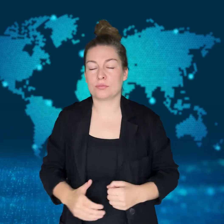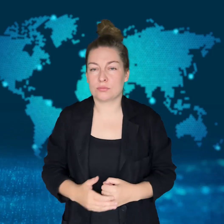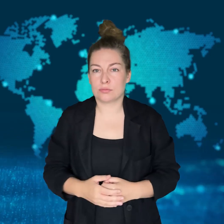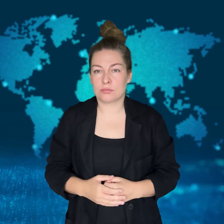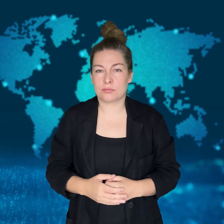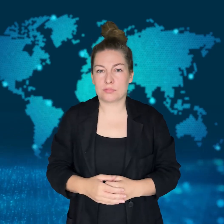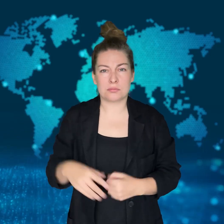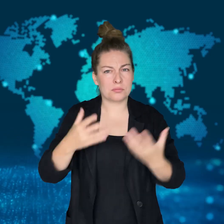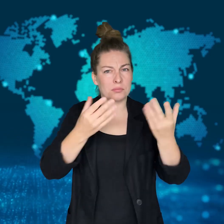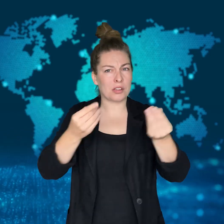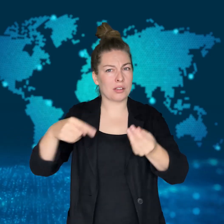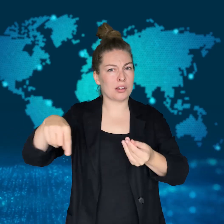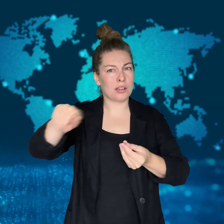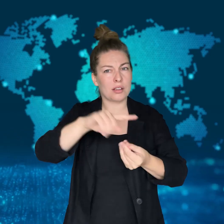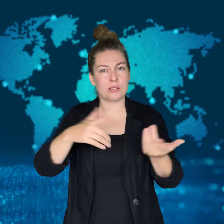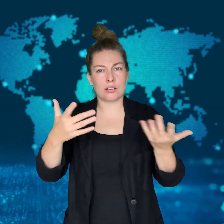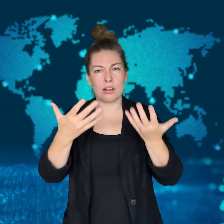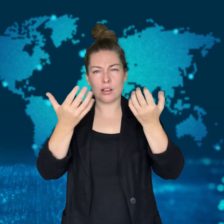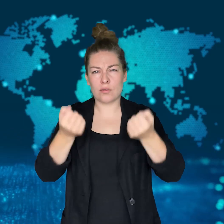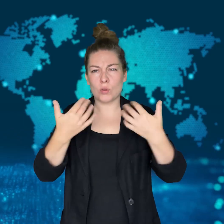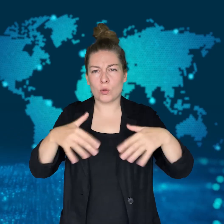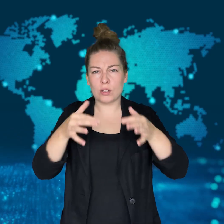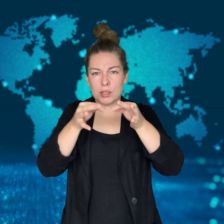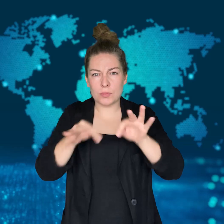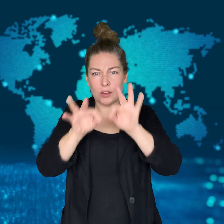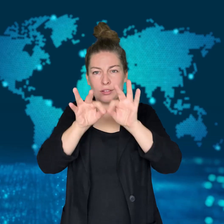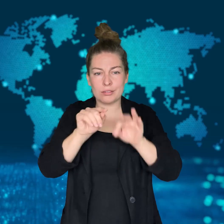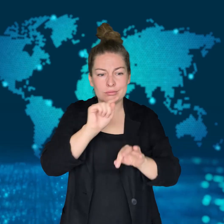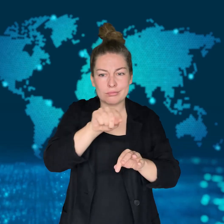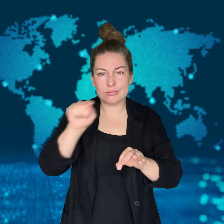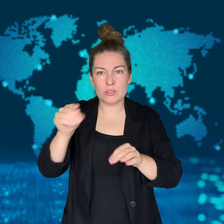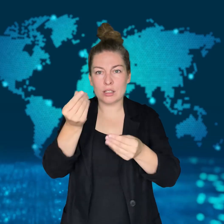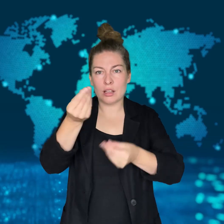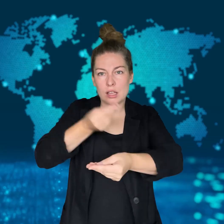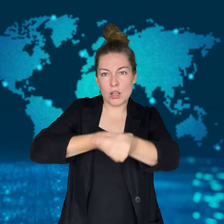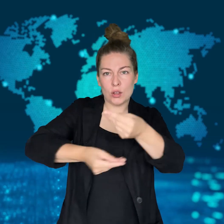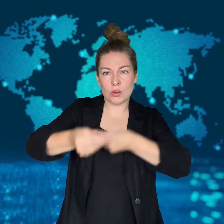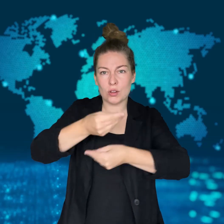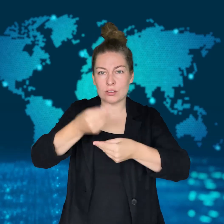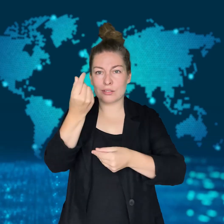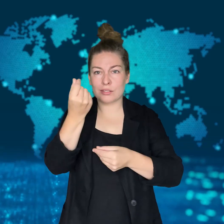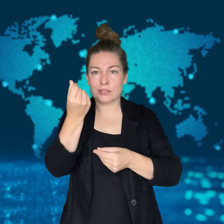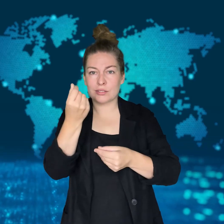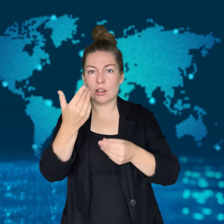in several key economies to continue.